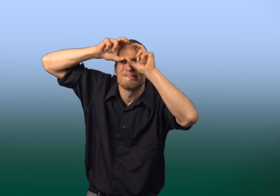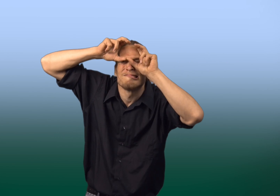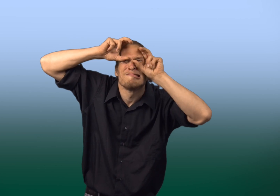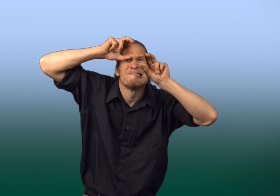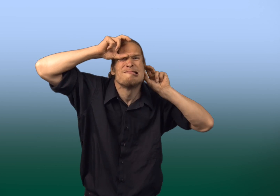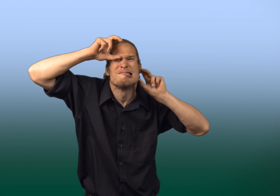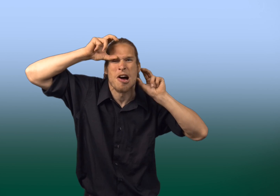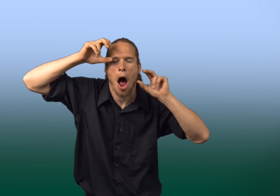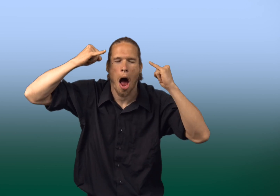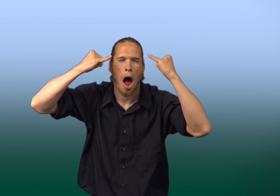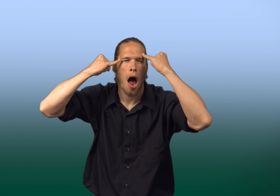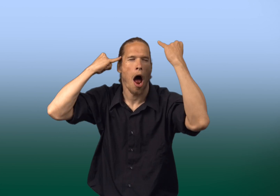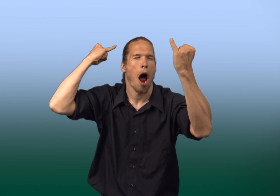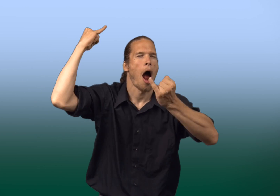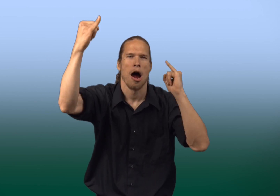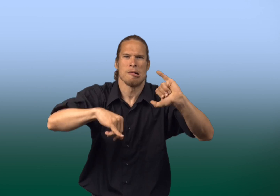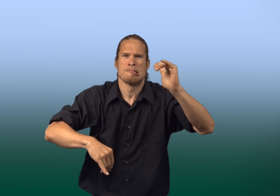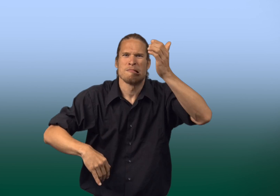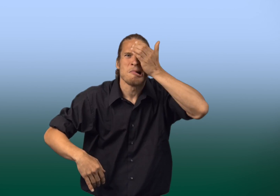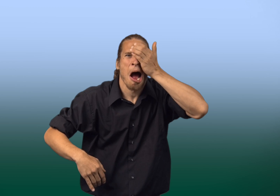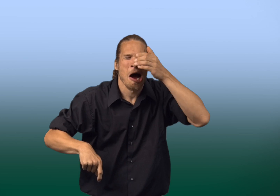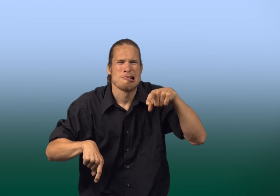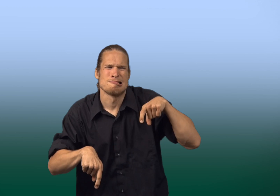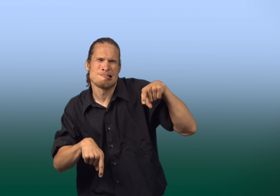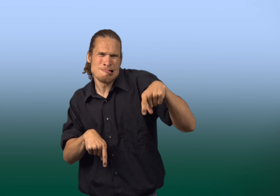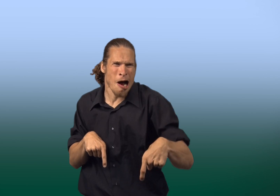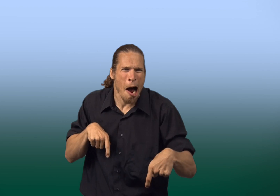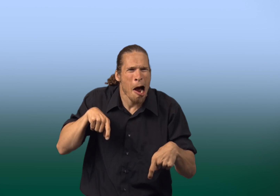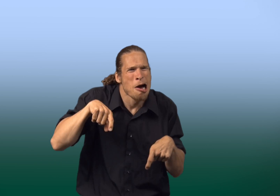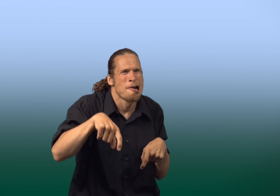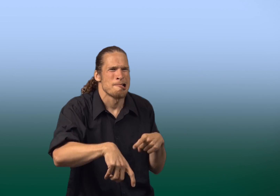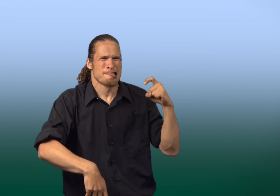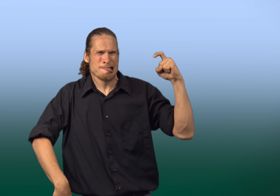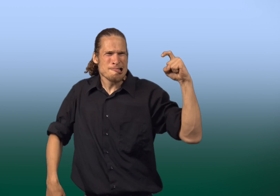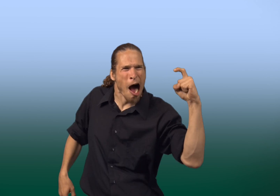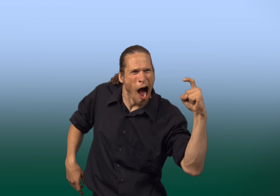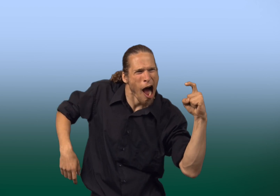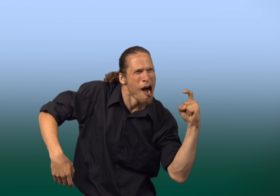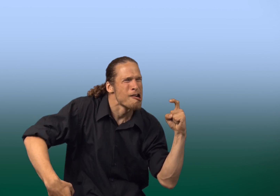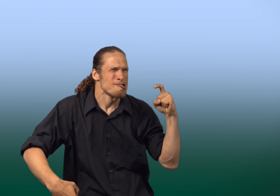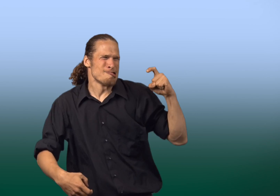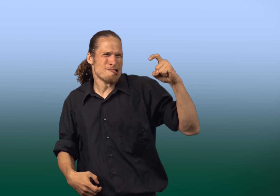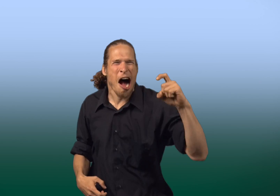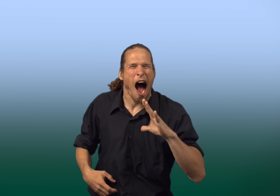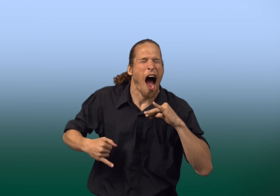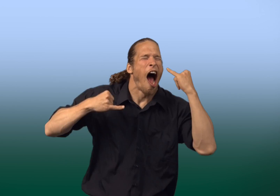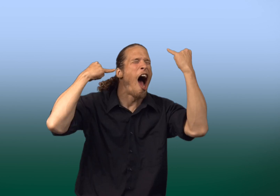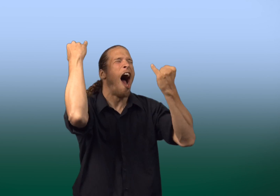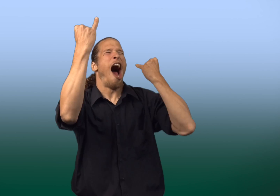Then the dog wrapped the bandanna around his eye and pretended that he was a pirate -- arghhhh with a hook in his hand.